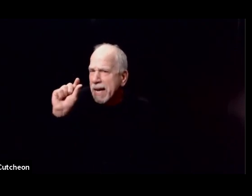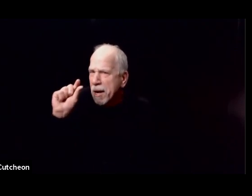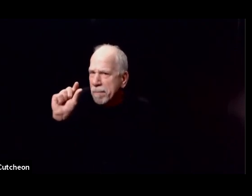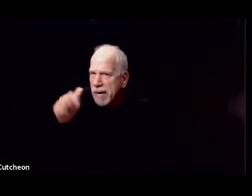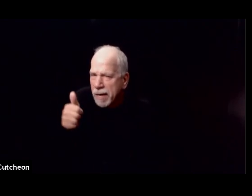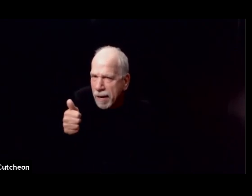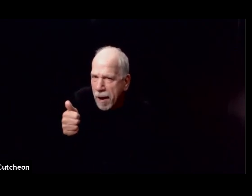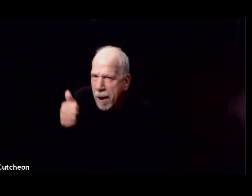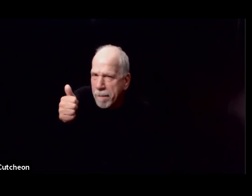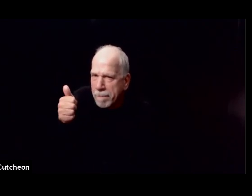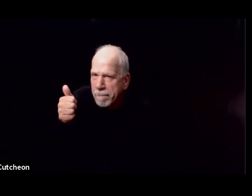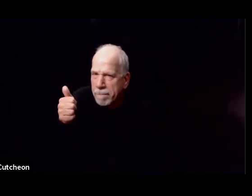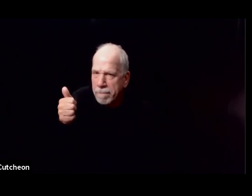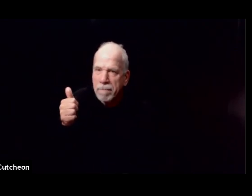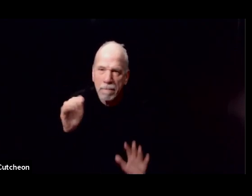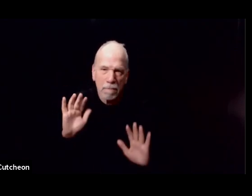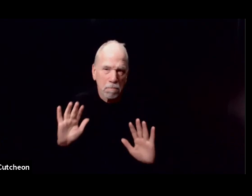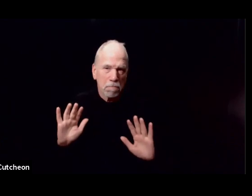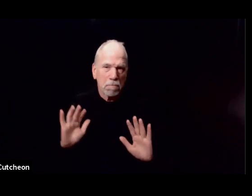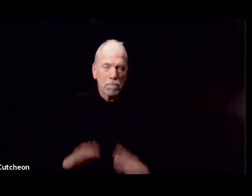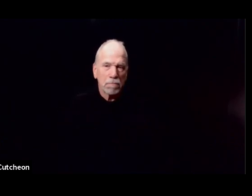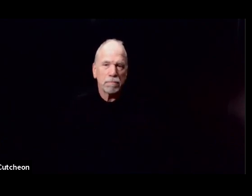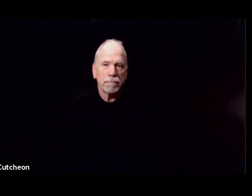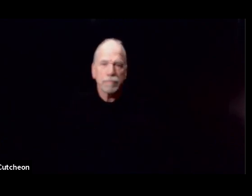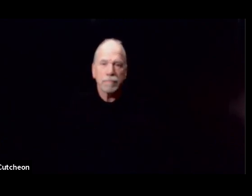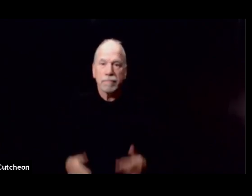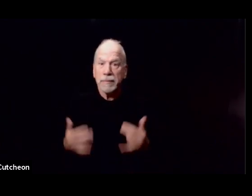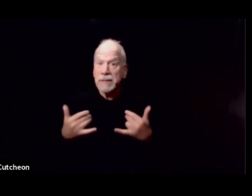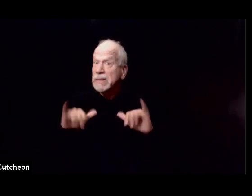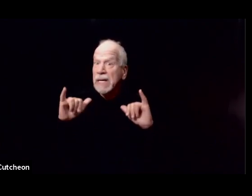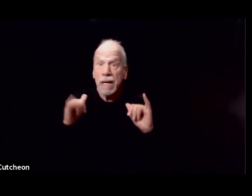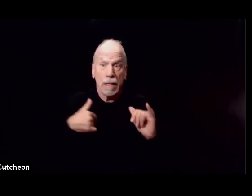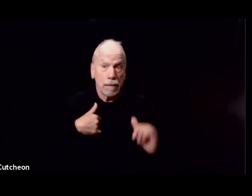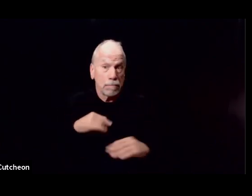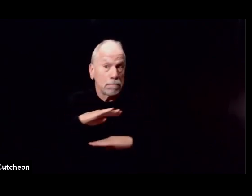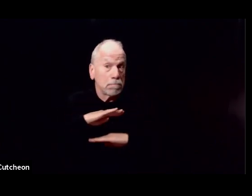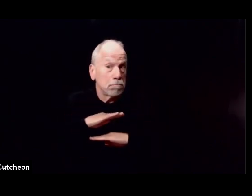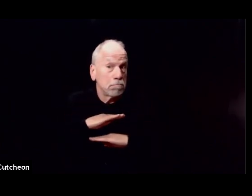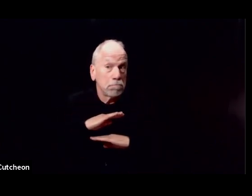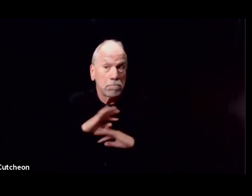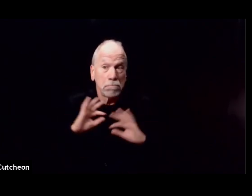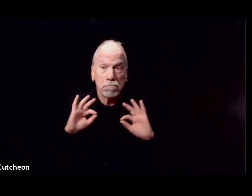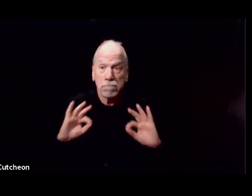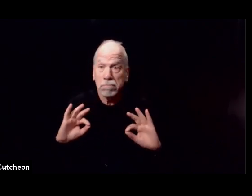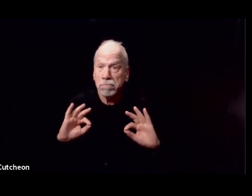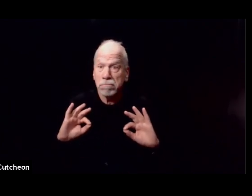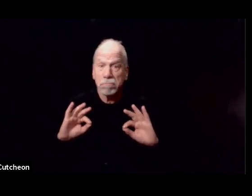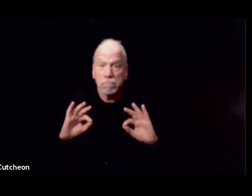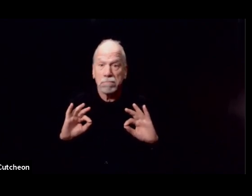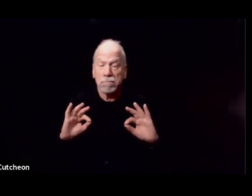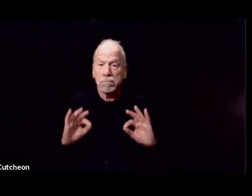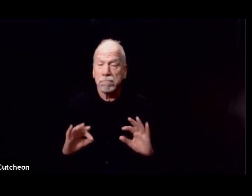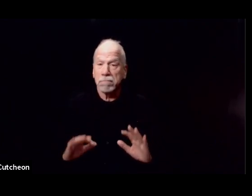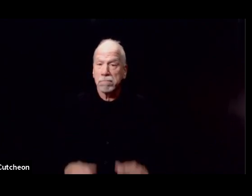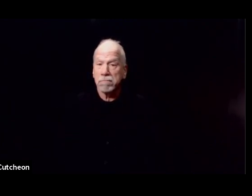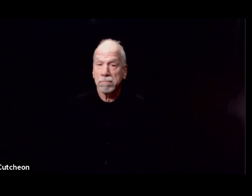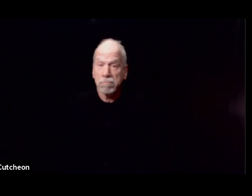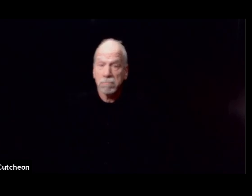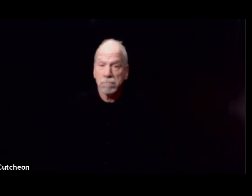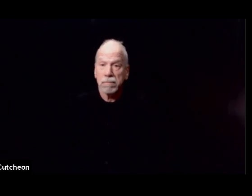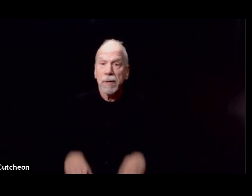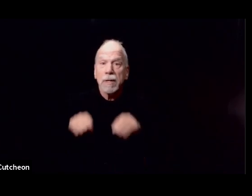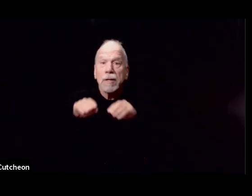very good. In terms of what that says about the control of the epidemic through the testing